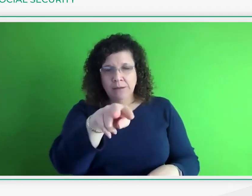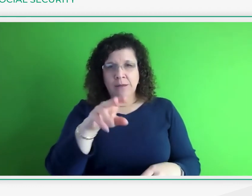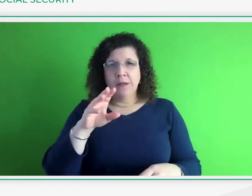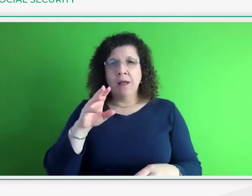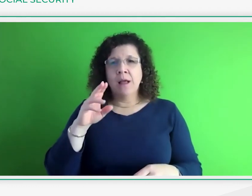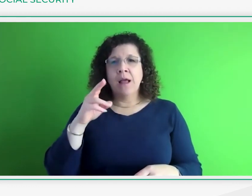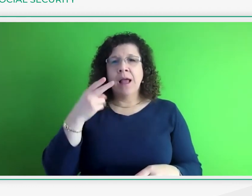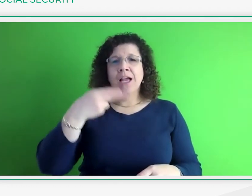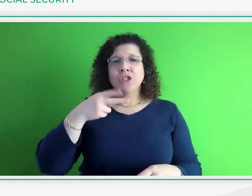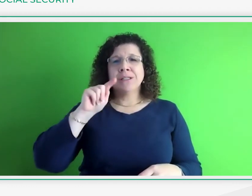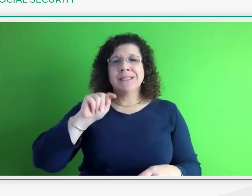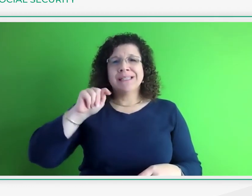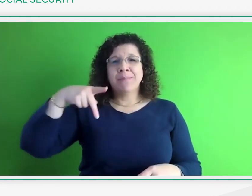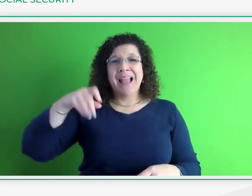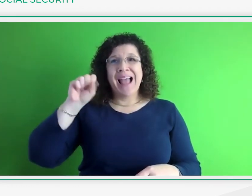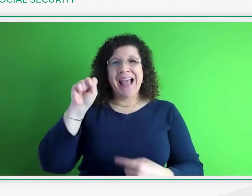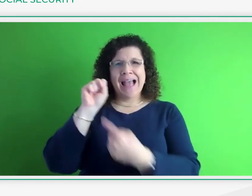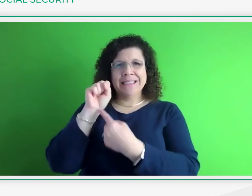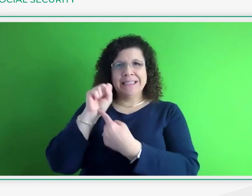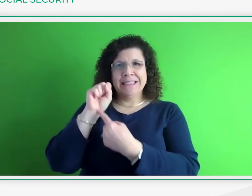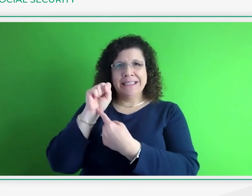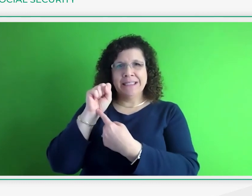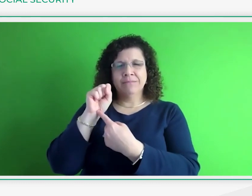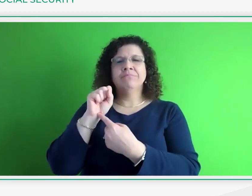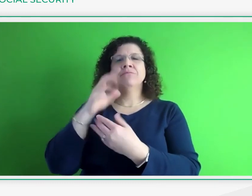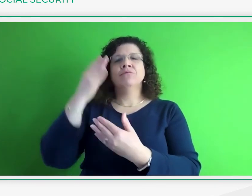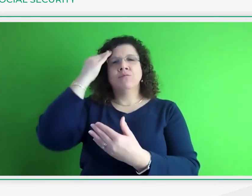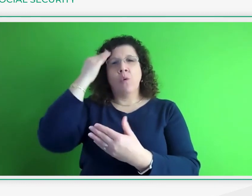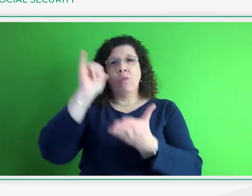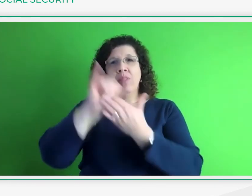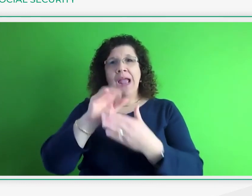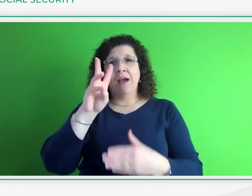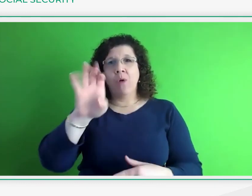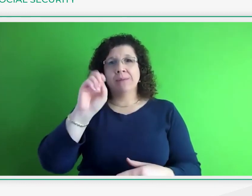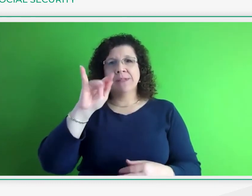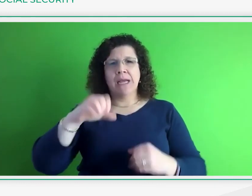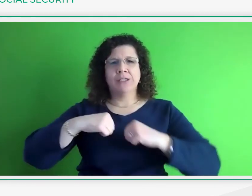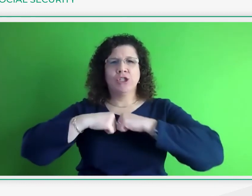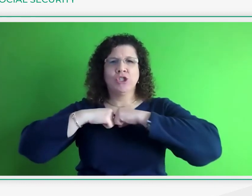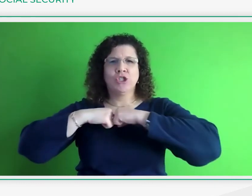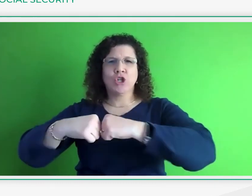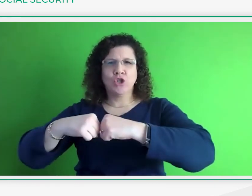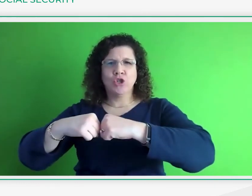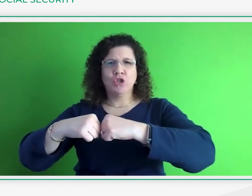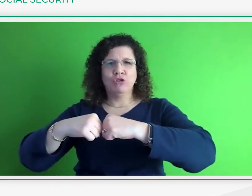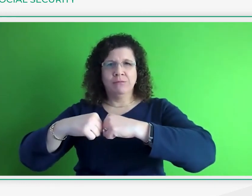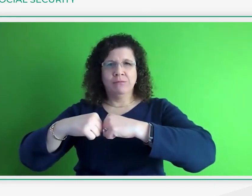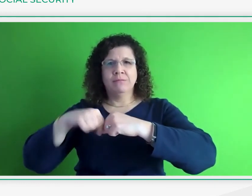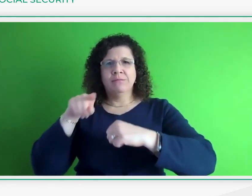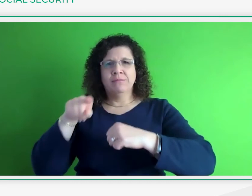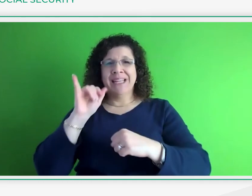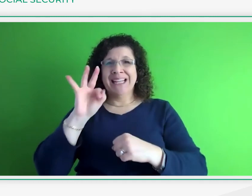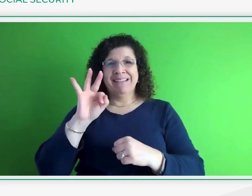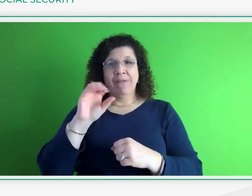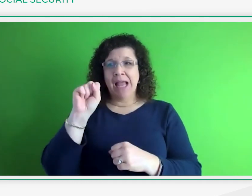very important to look at the https: part to know that a website is secure.